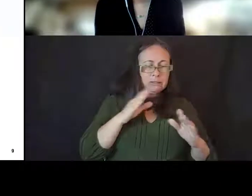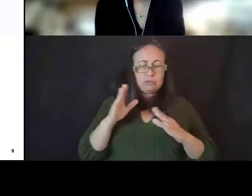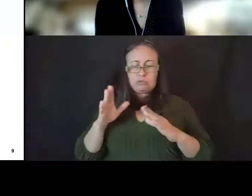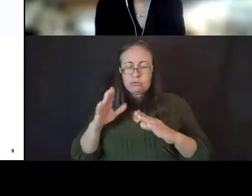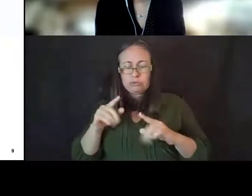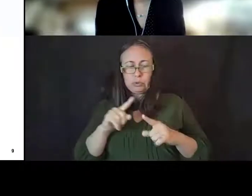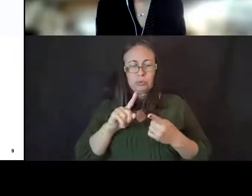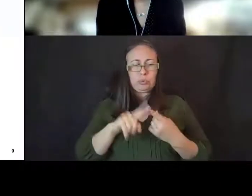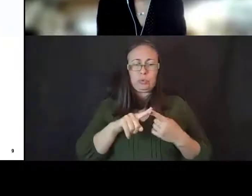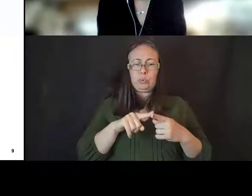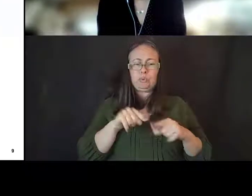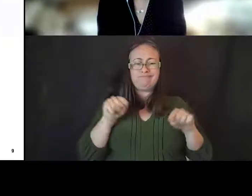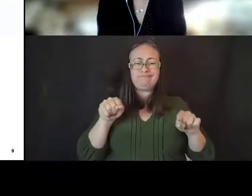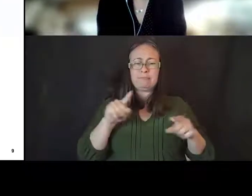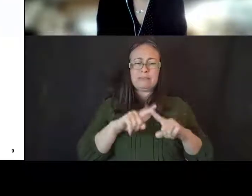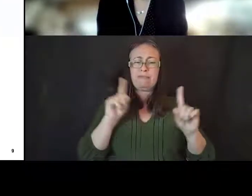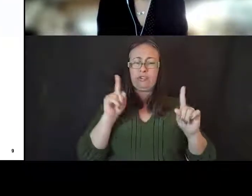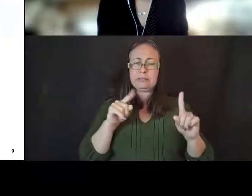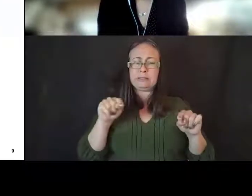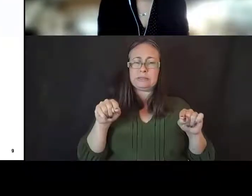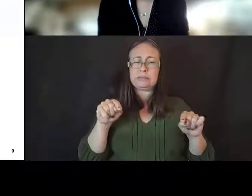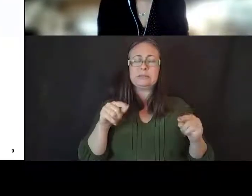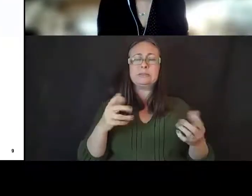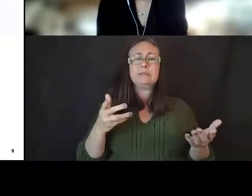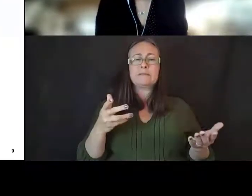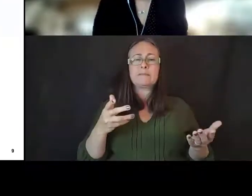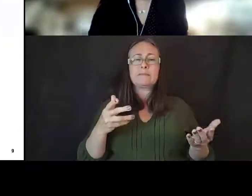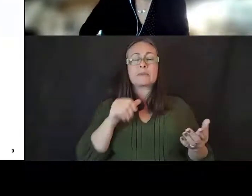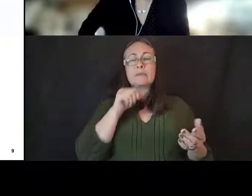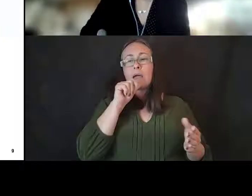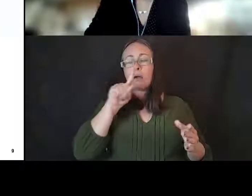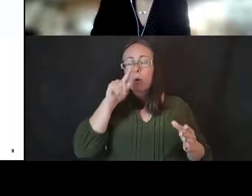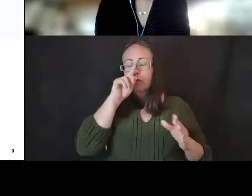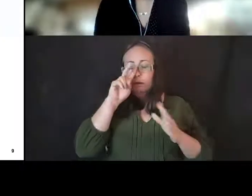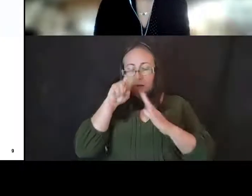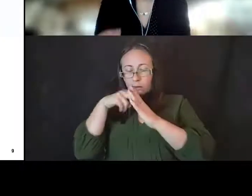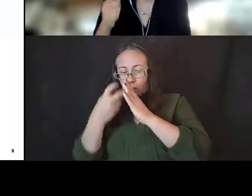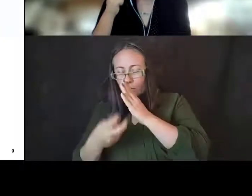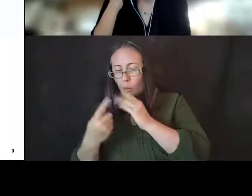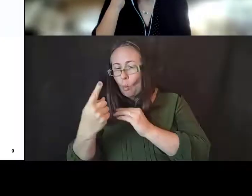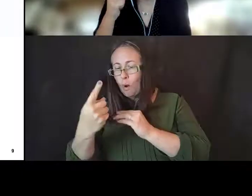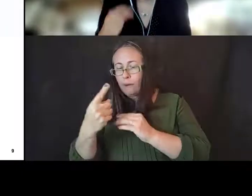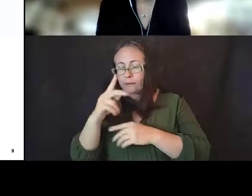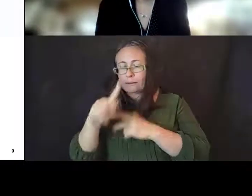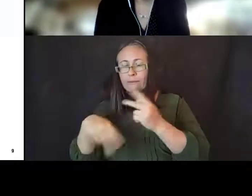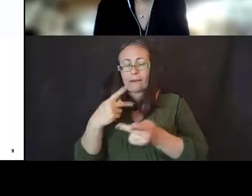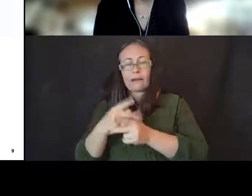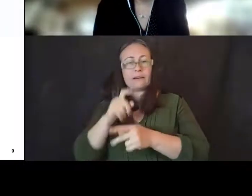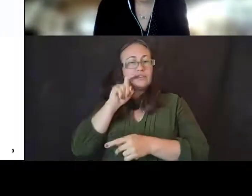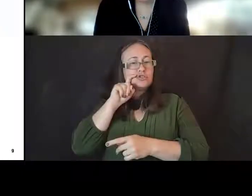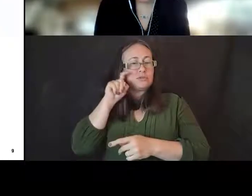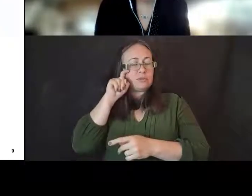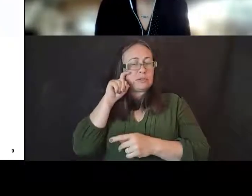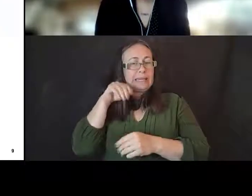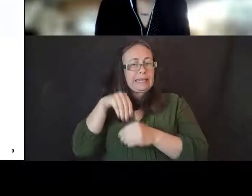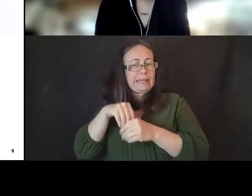and that we are not only using one particular sex in certain studies.